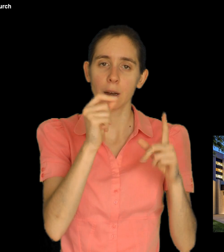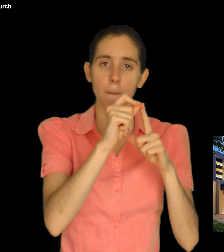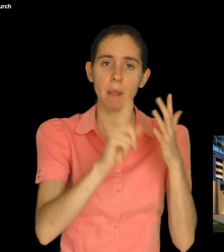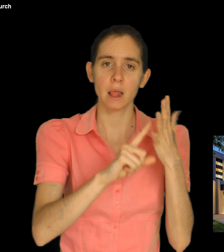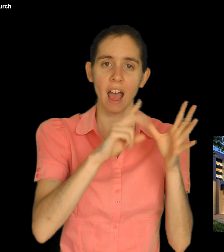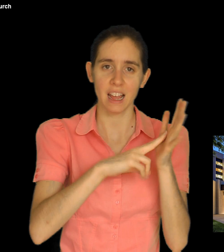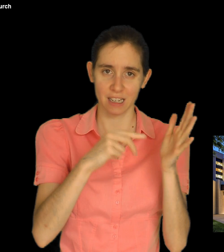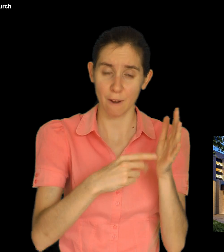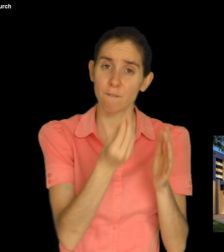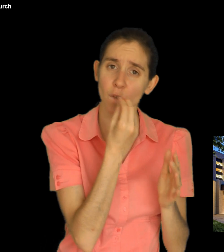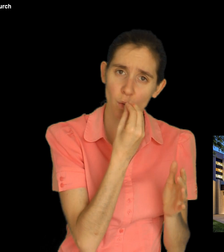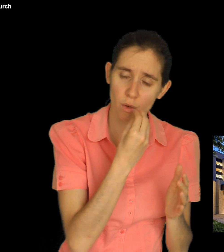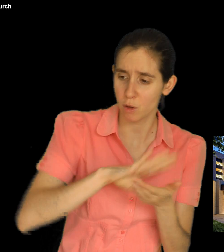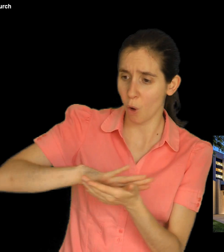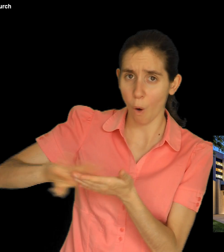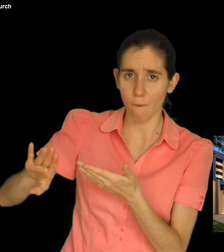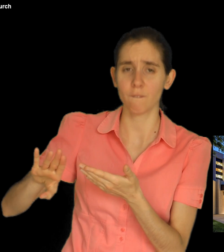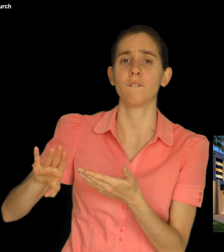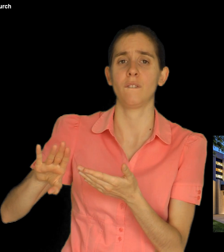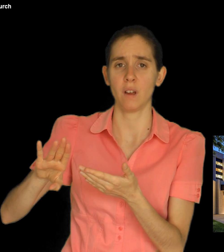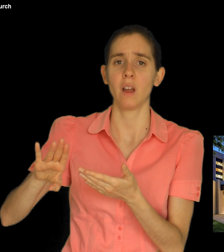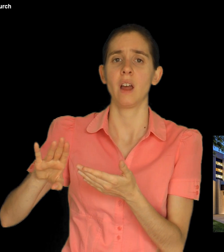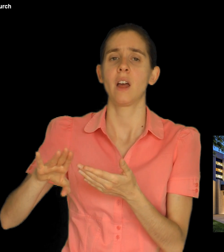rather than their pre-war diets which